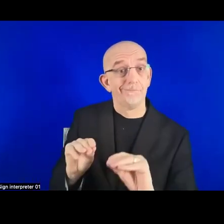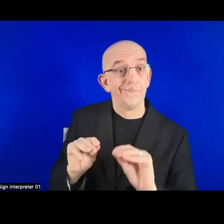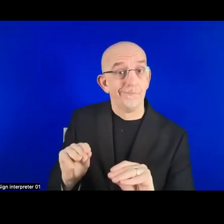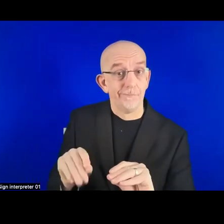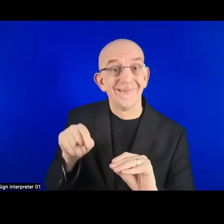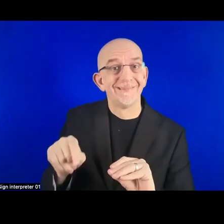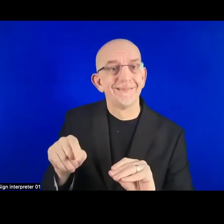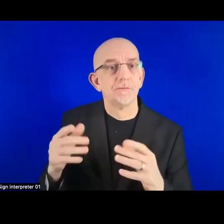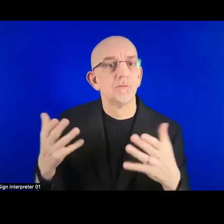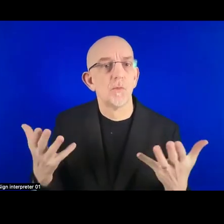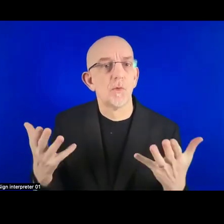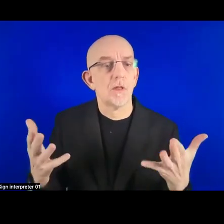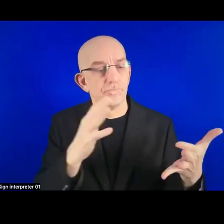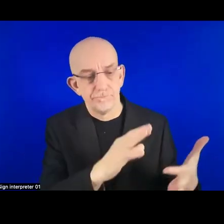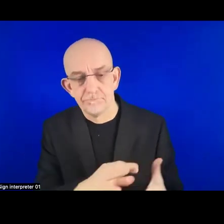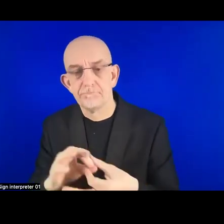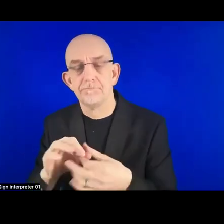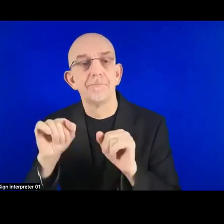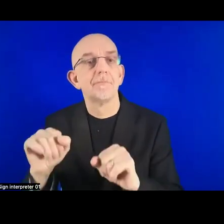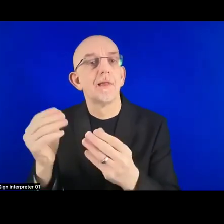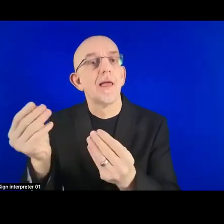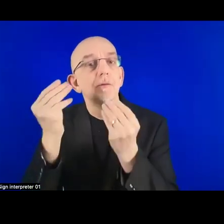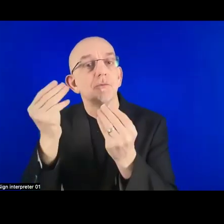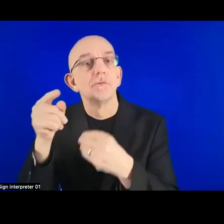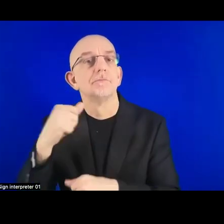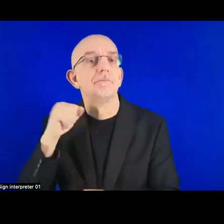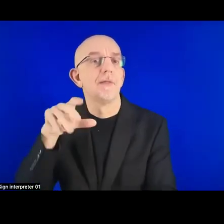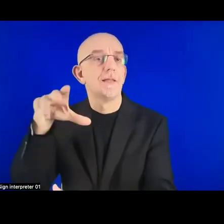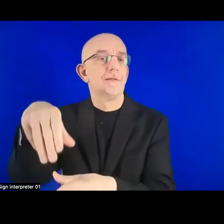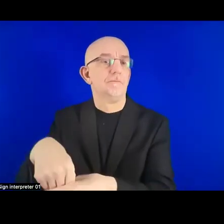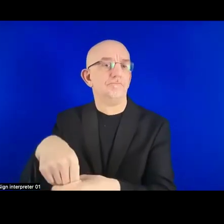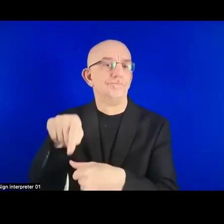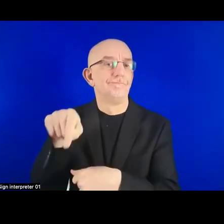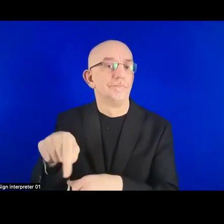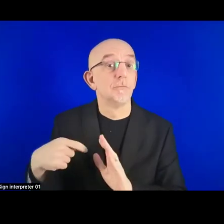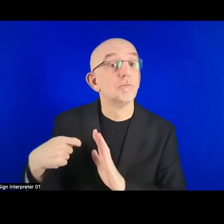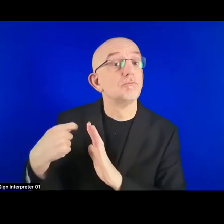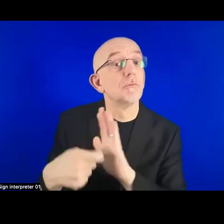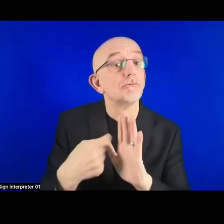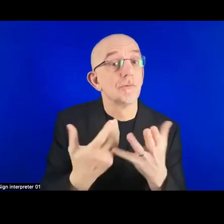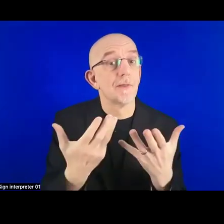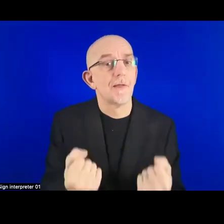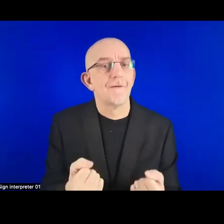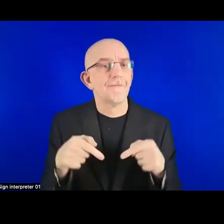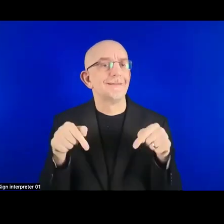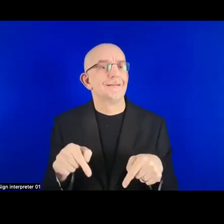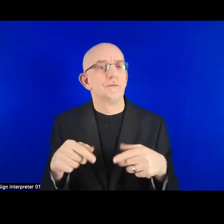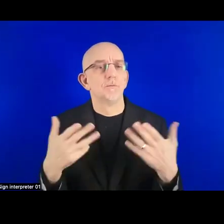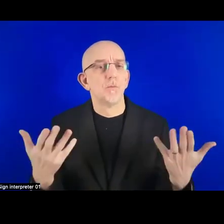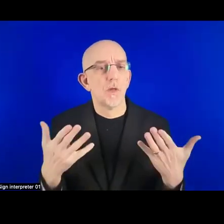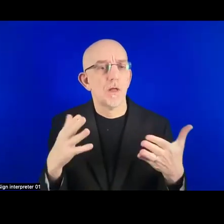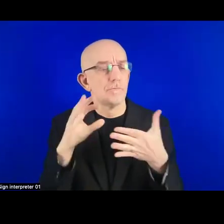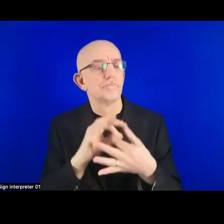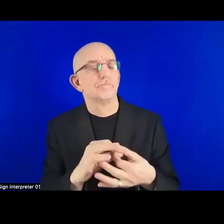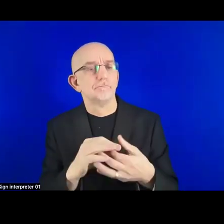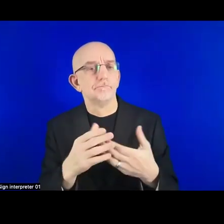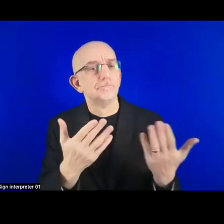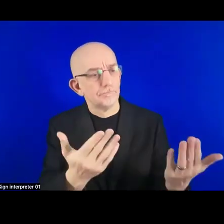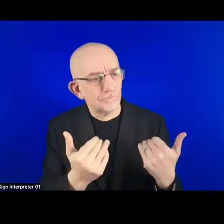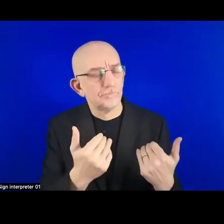humanitarian context, that is being implemented currently. In addition of projects